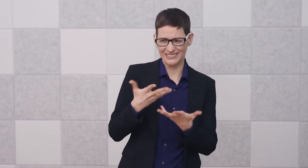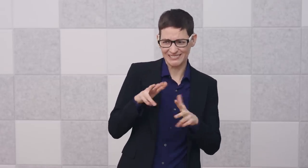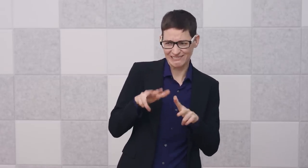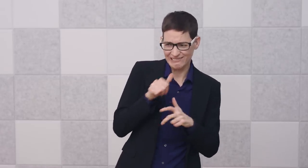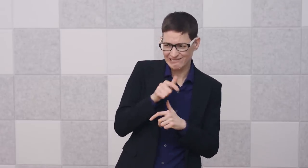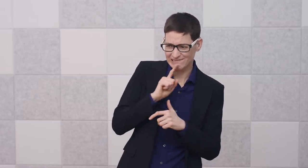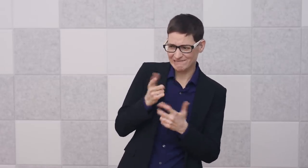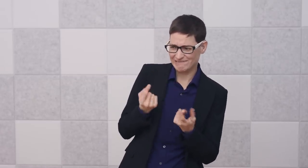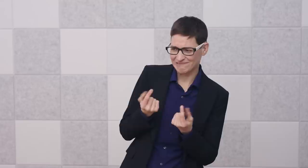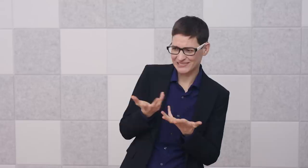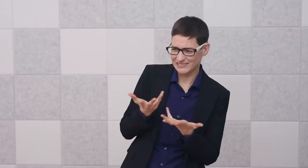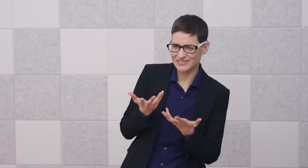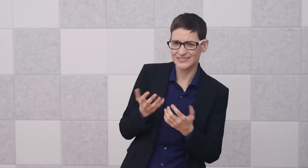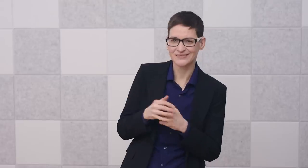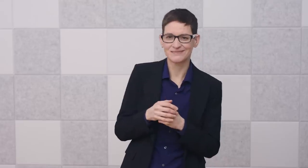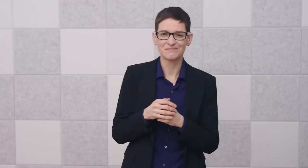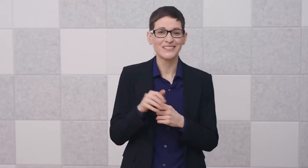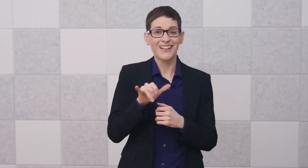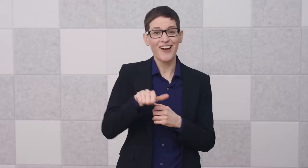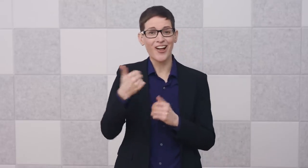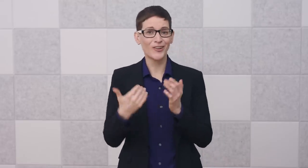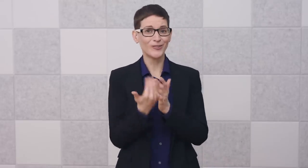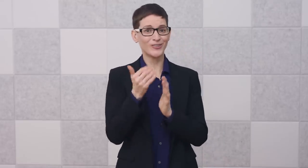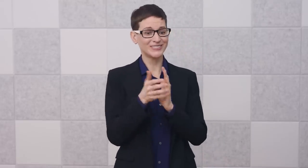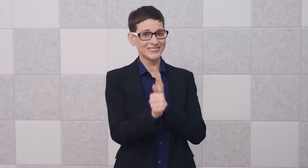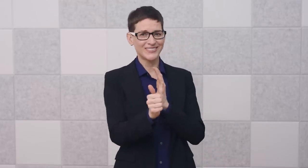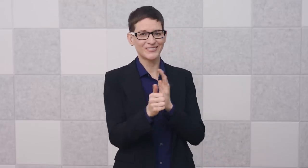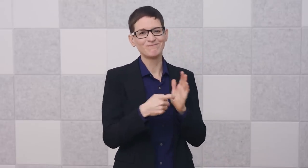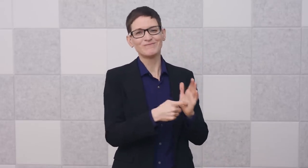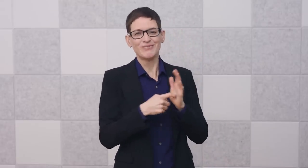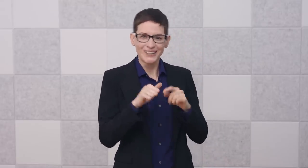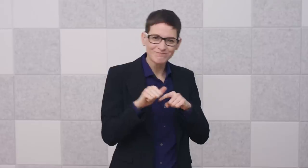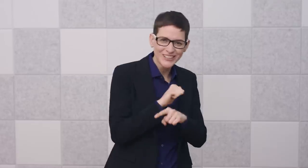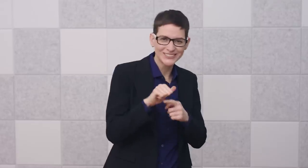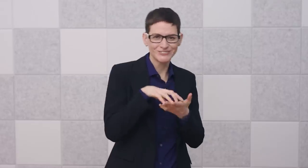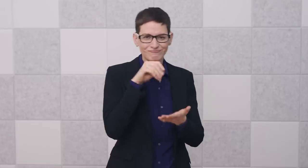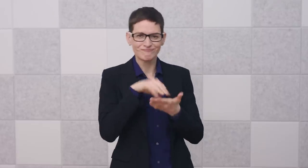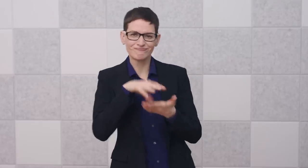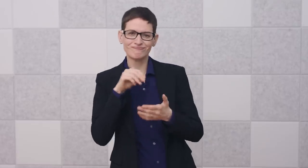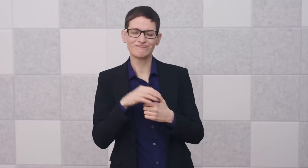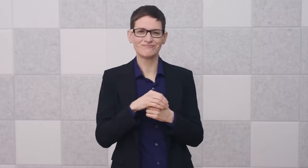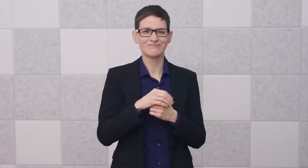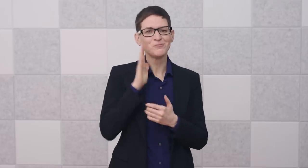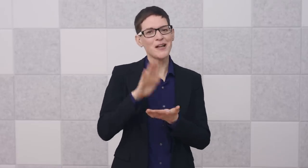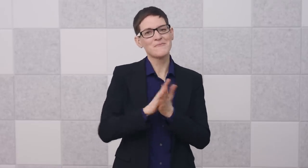It may seem daunting at first, but like any new skill, the more often you practice,